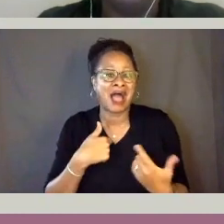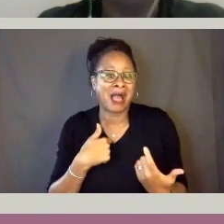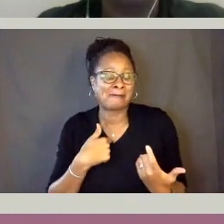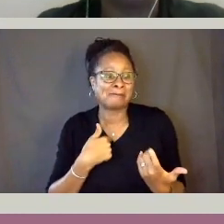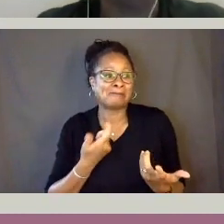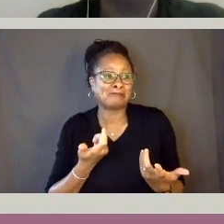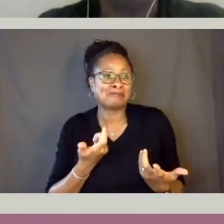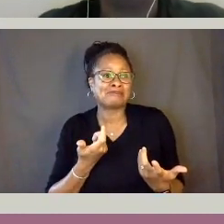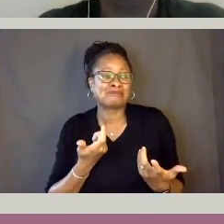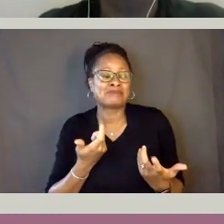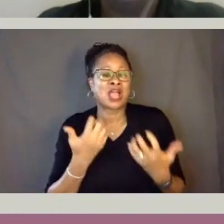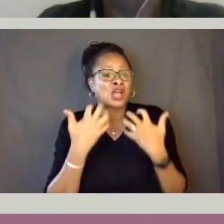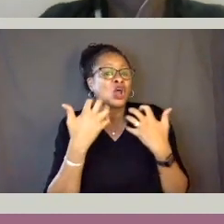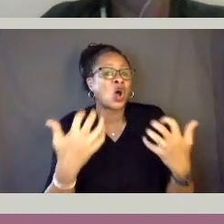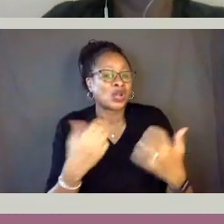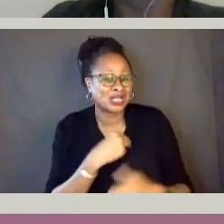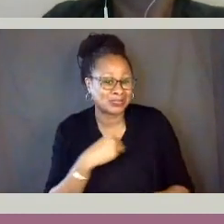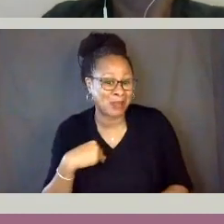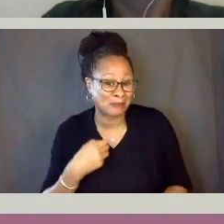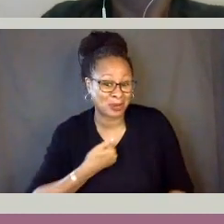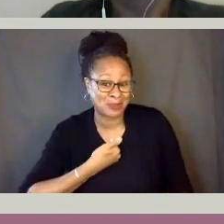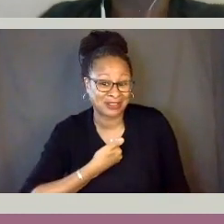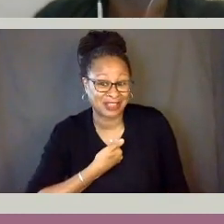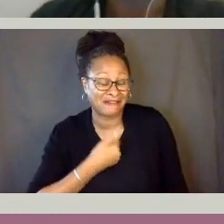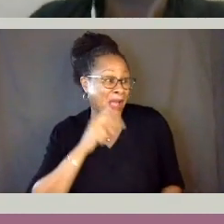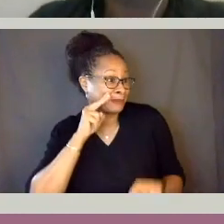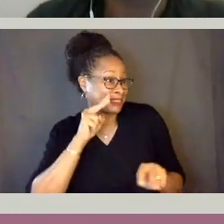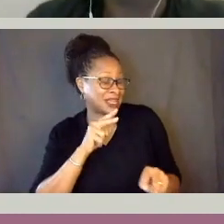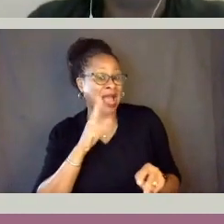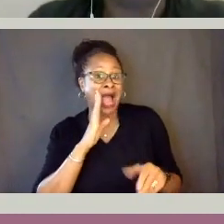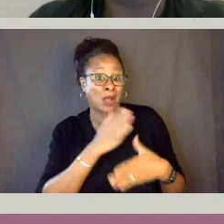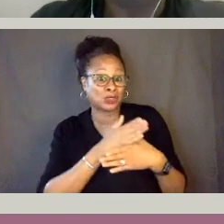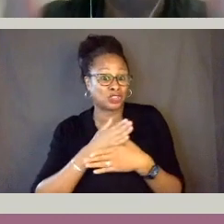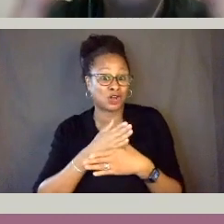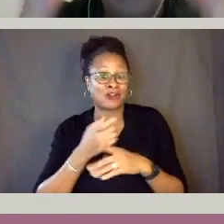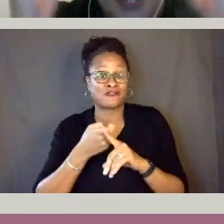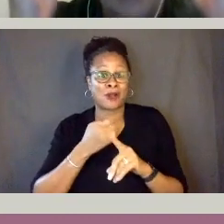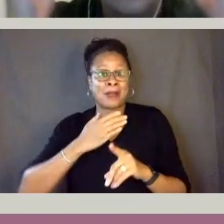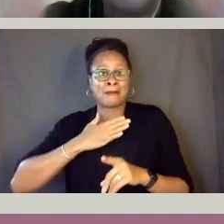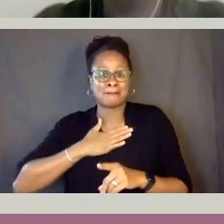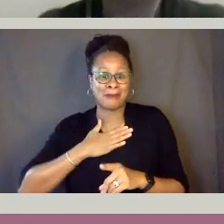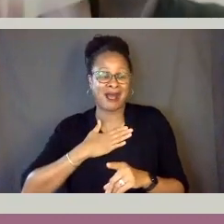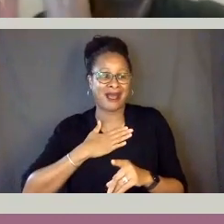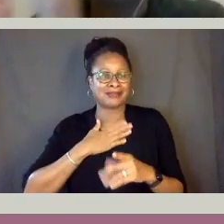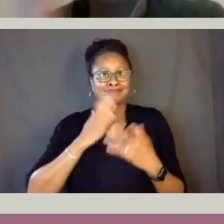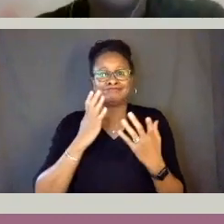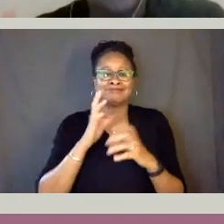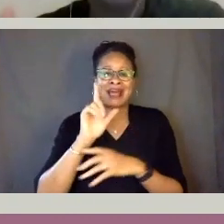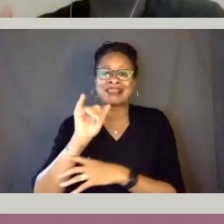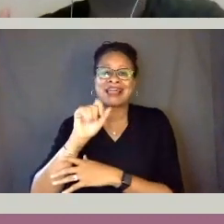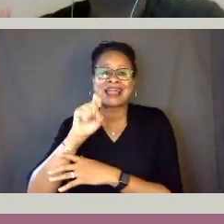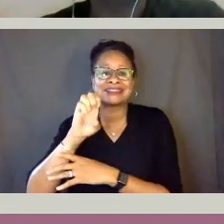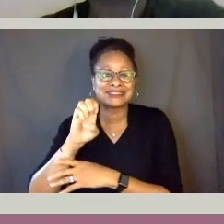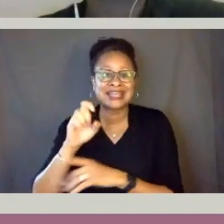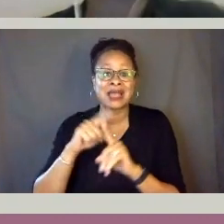I'm an audience member. So I'm going to share it from my lens. But if I can talk to the filmmaker